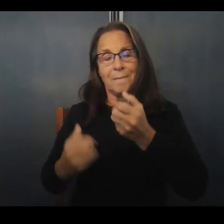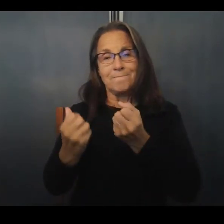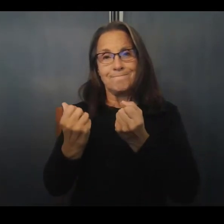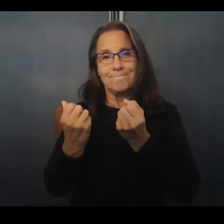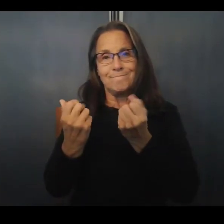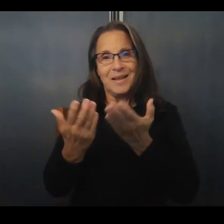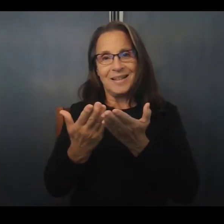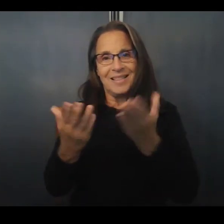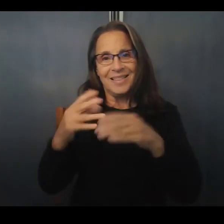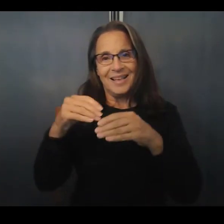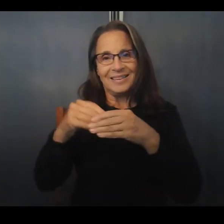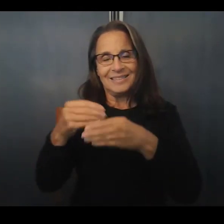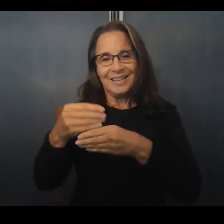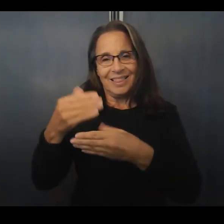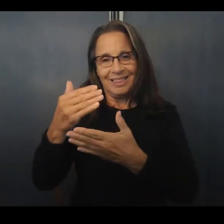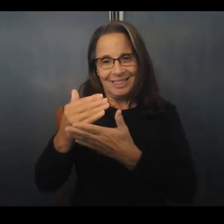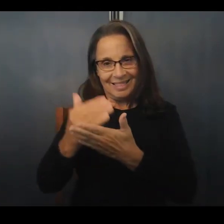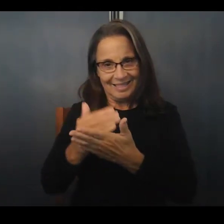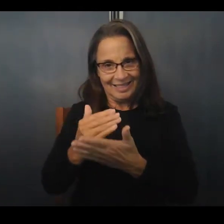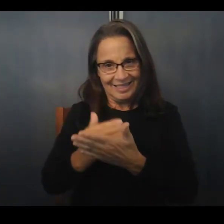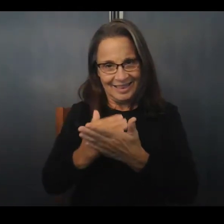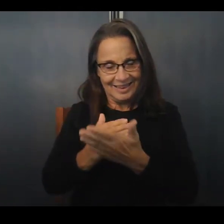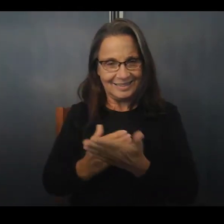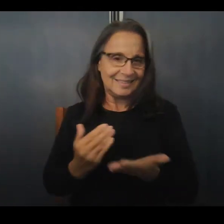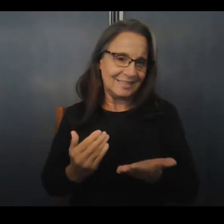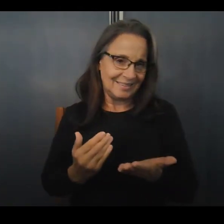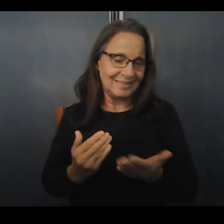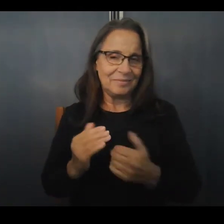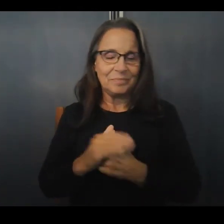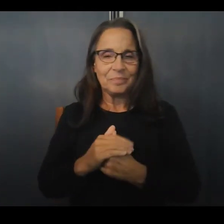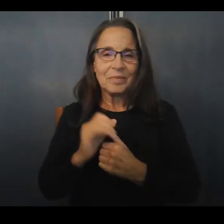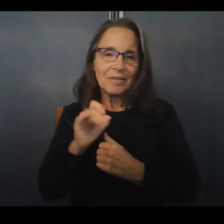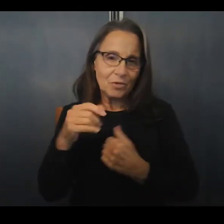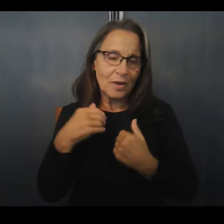if you have a lot of deliverables or things that you're going to be turning in during the course